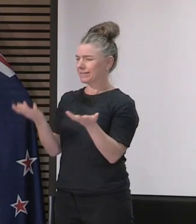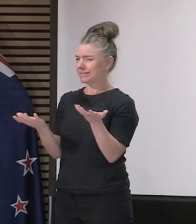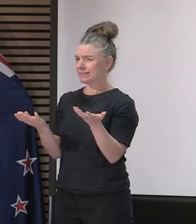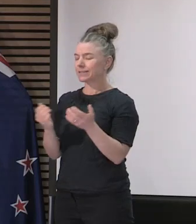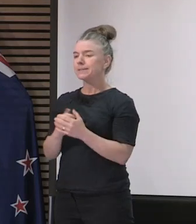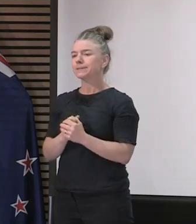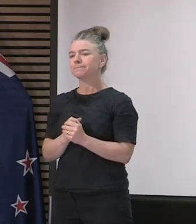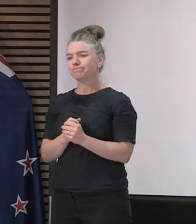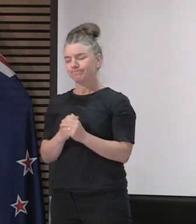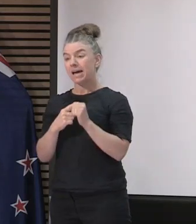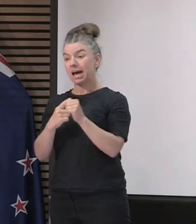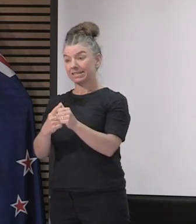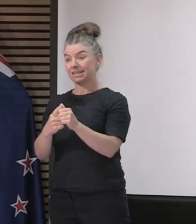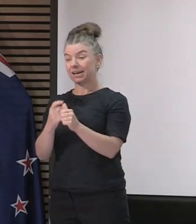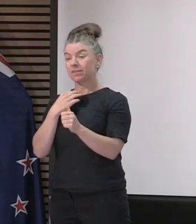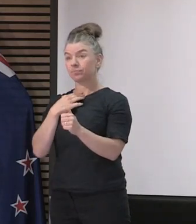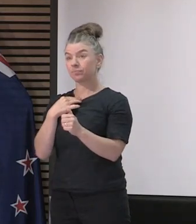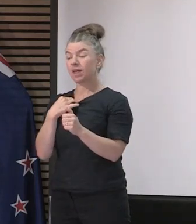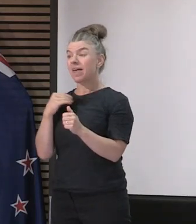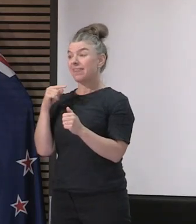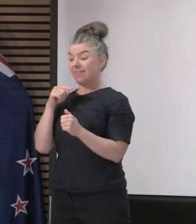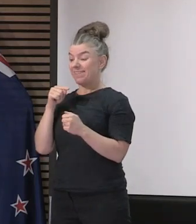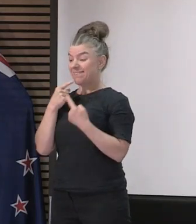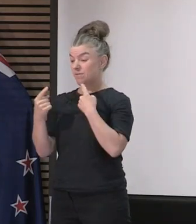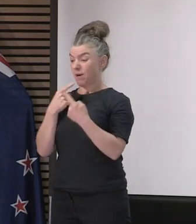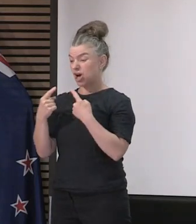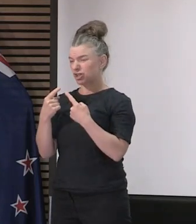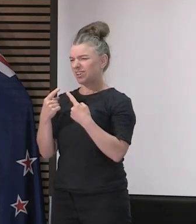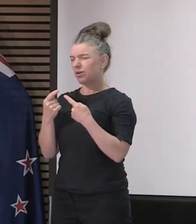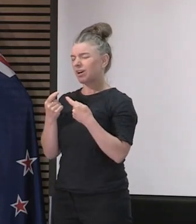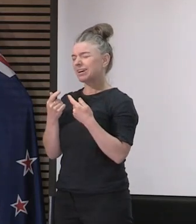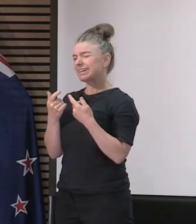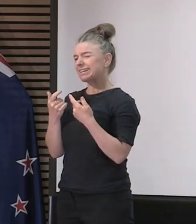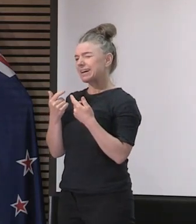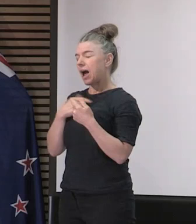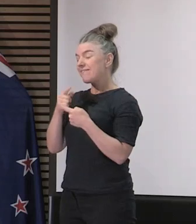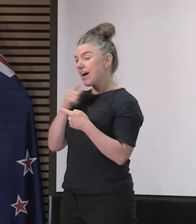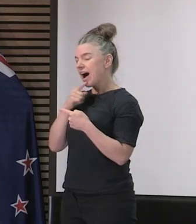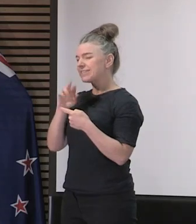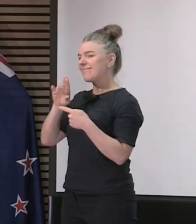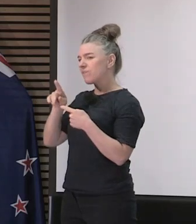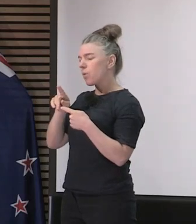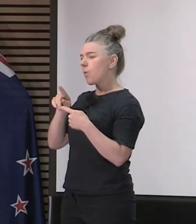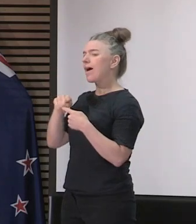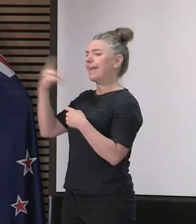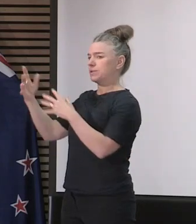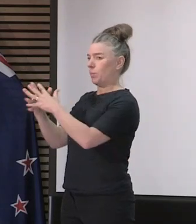two? >> That advice will be the advice we will provide an